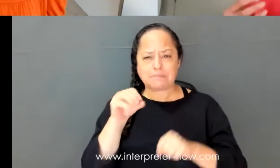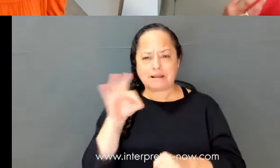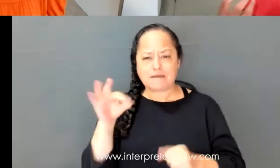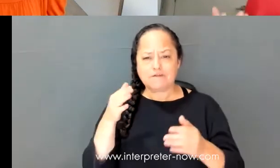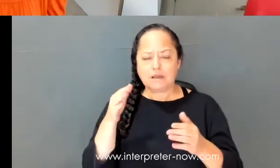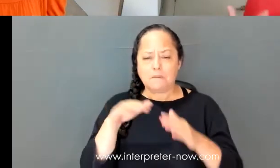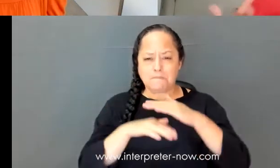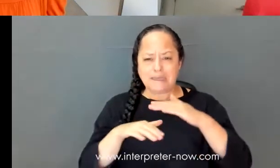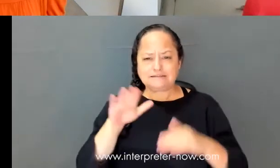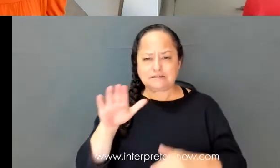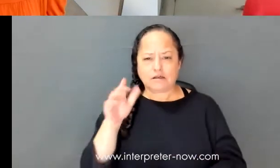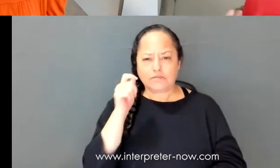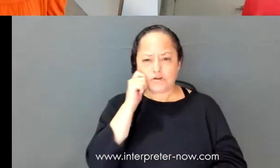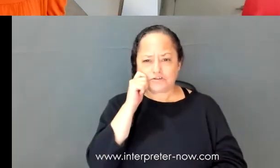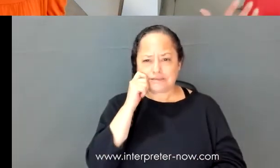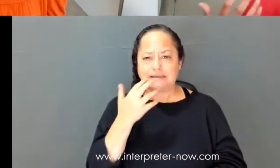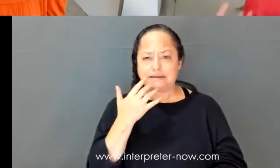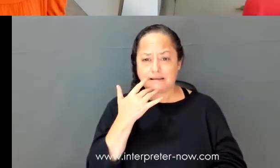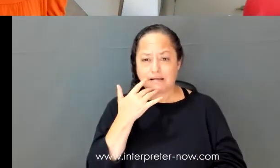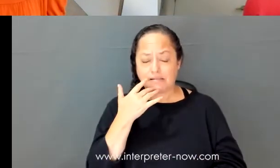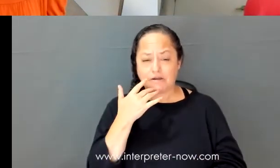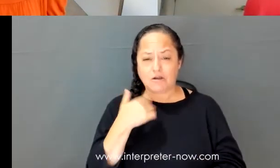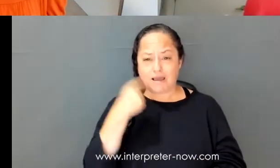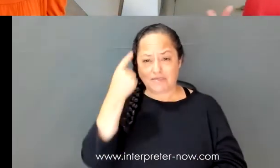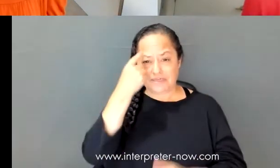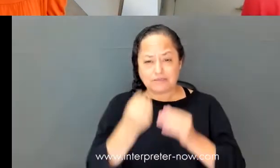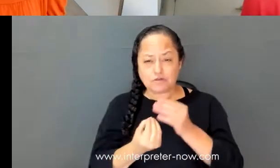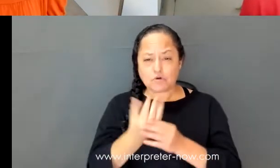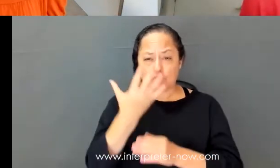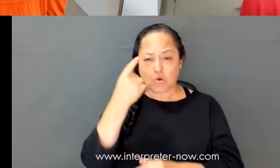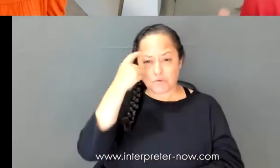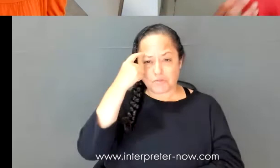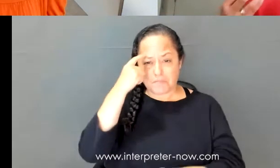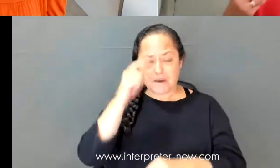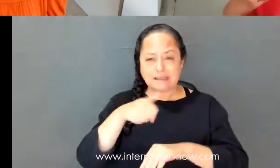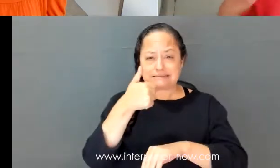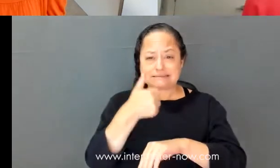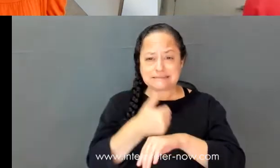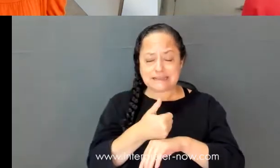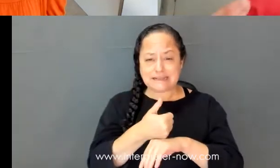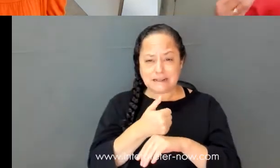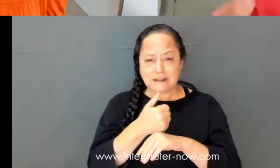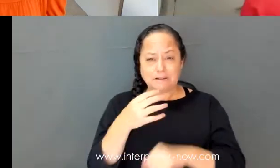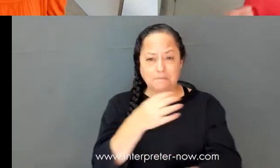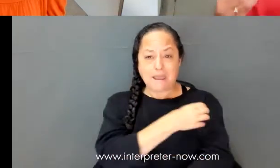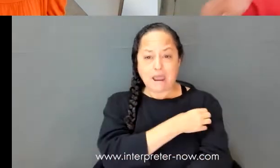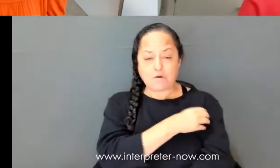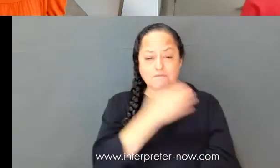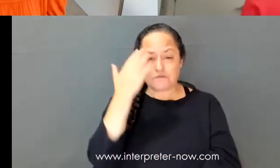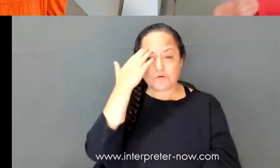And where I think the growth mindset idea is very powerful is knowing that you can overcome